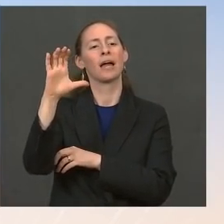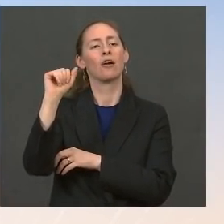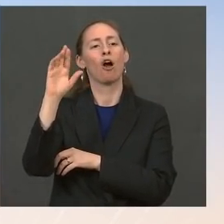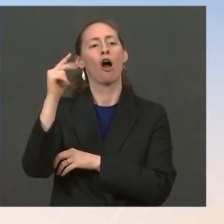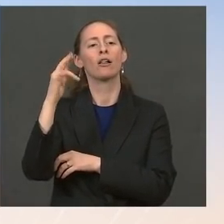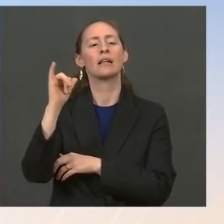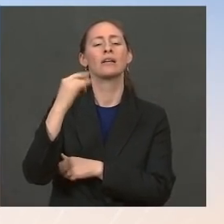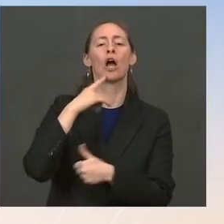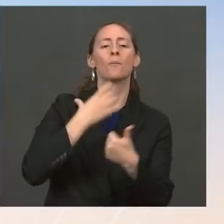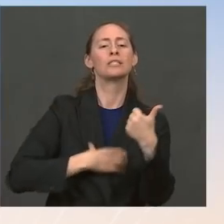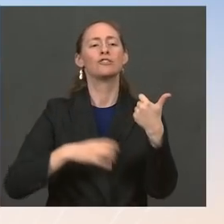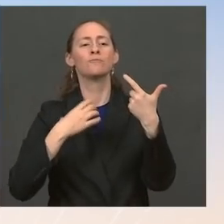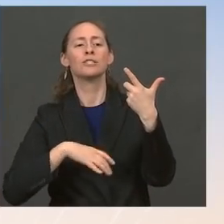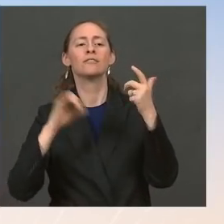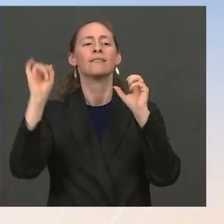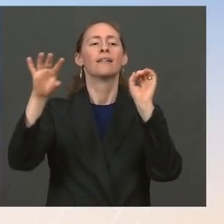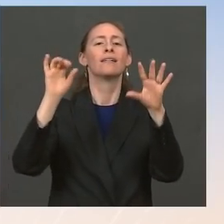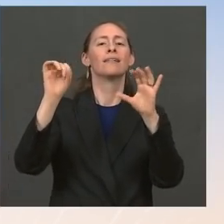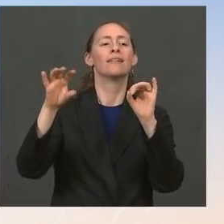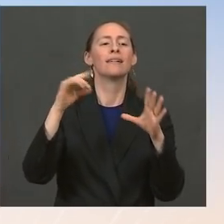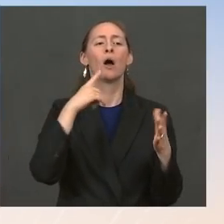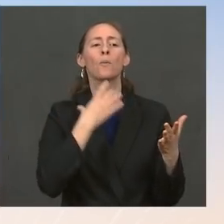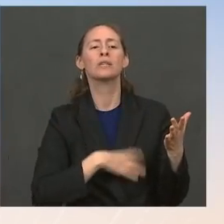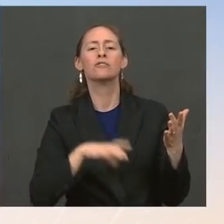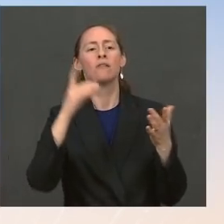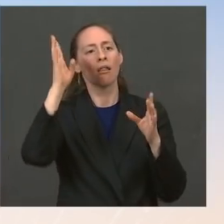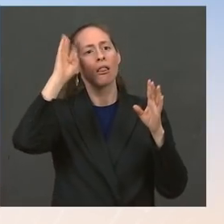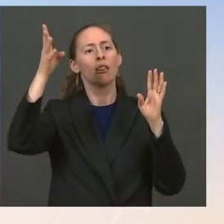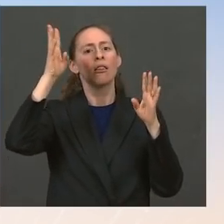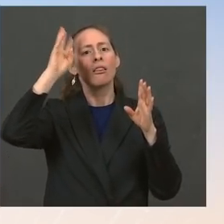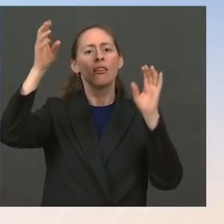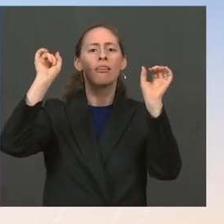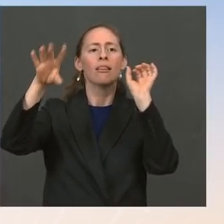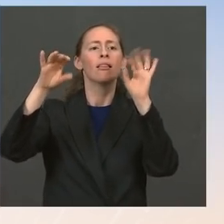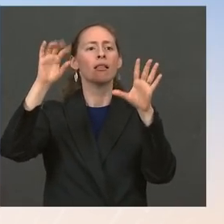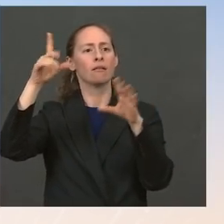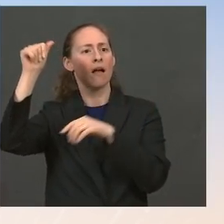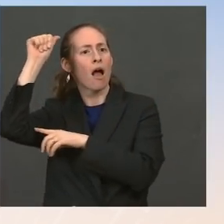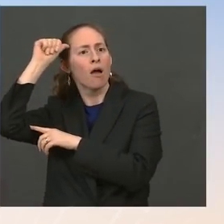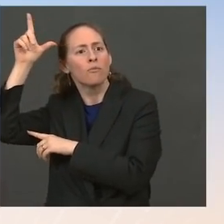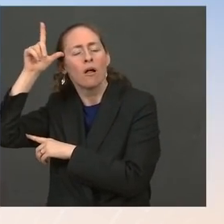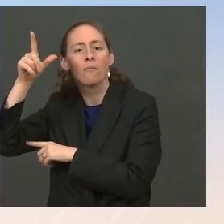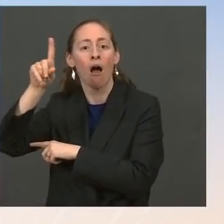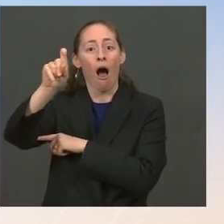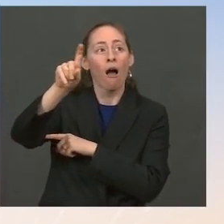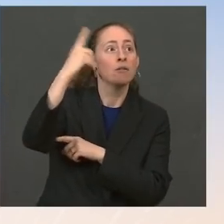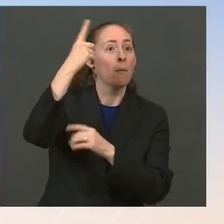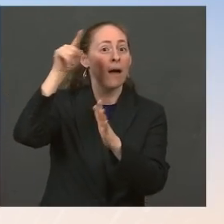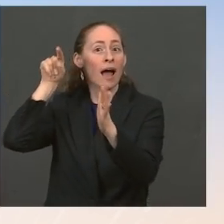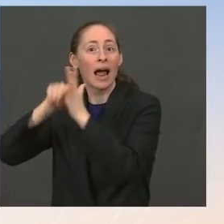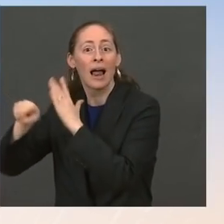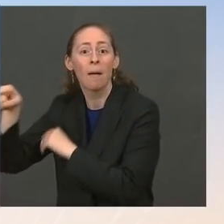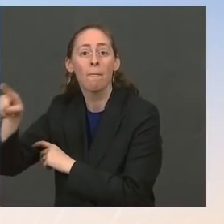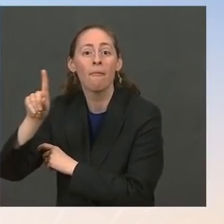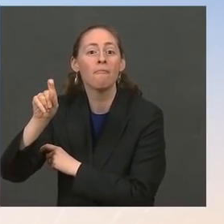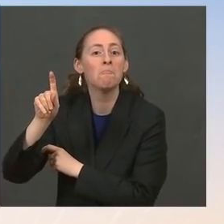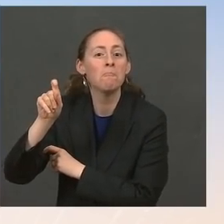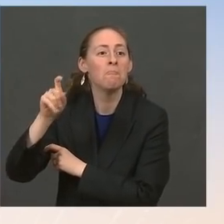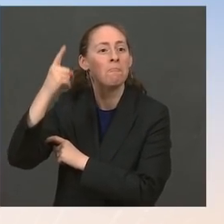He mused about whether or not Abraham Lincoln was actually assassinated. He shared his whole his hope or his thought or dream --